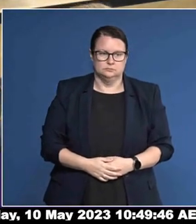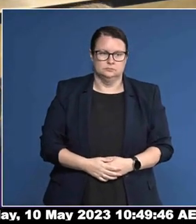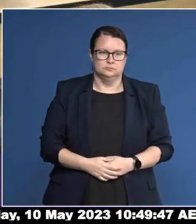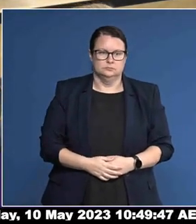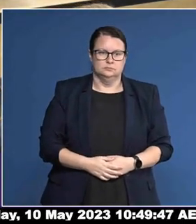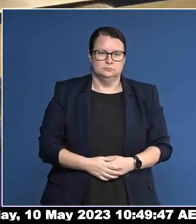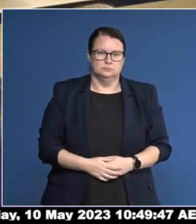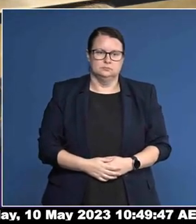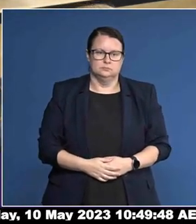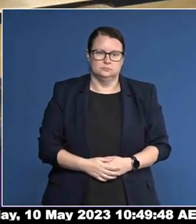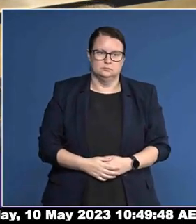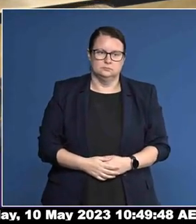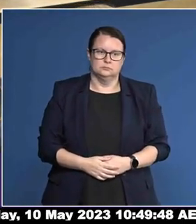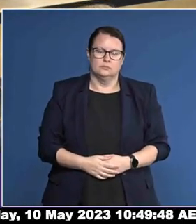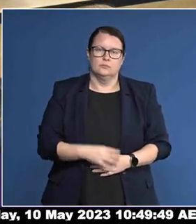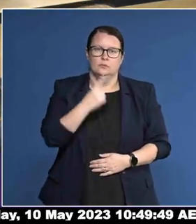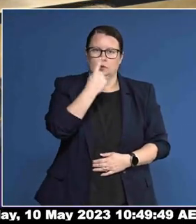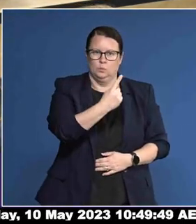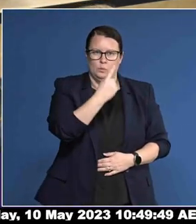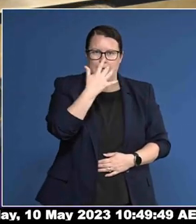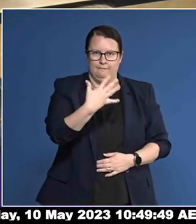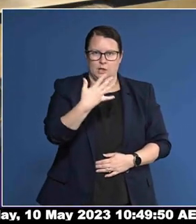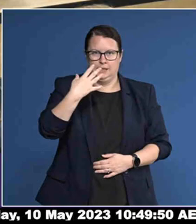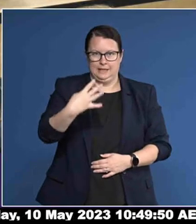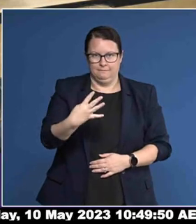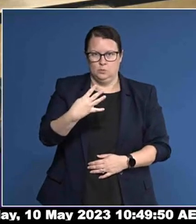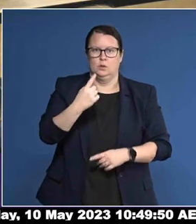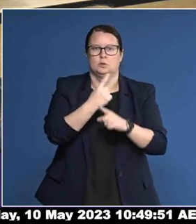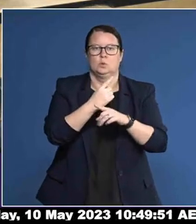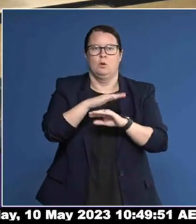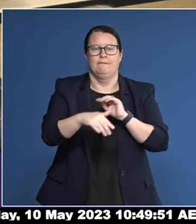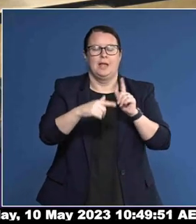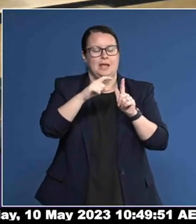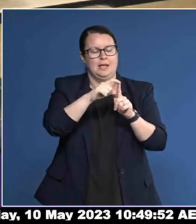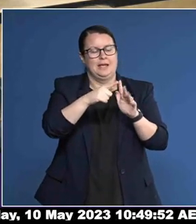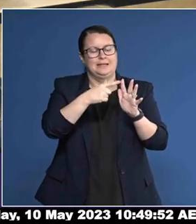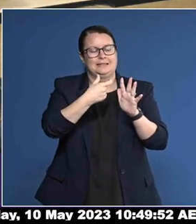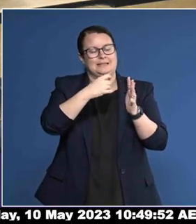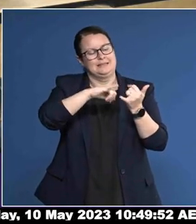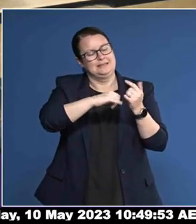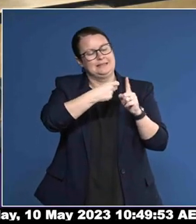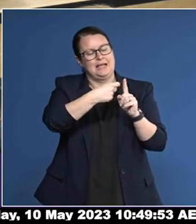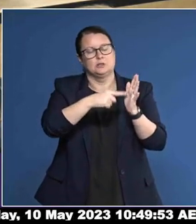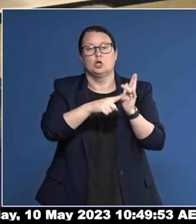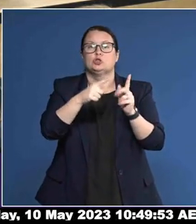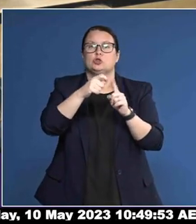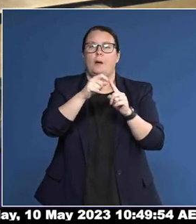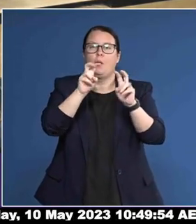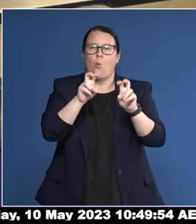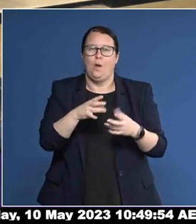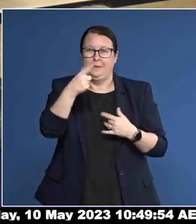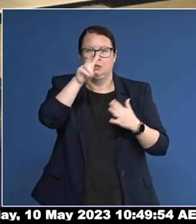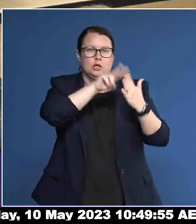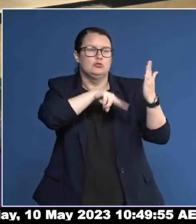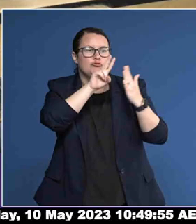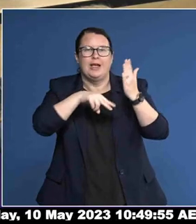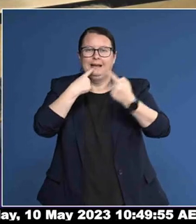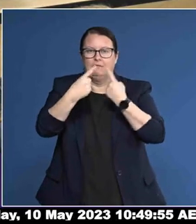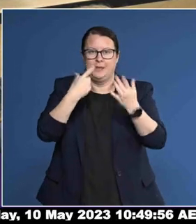154 makes reference to a desktop audit that indicated there should have been - I'll go